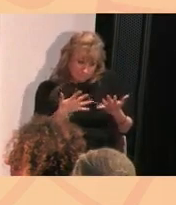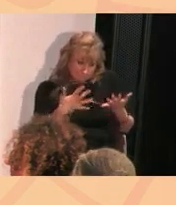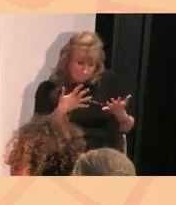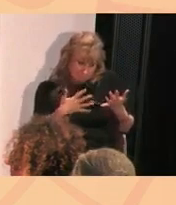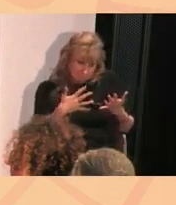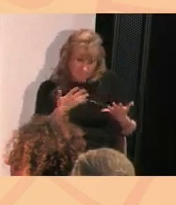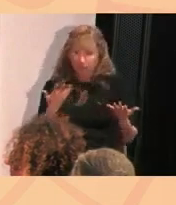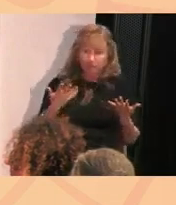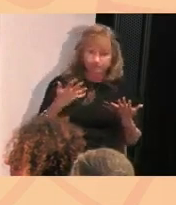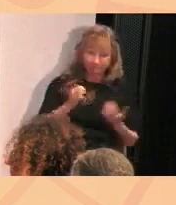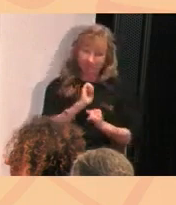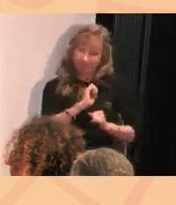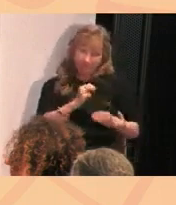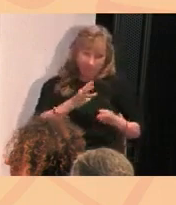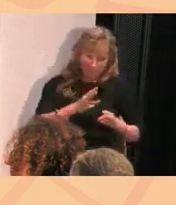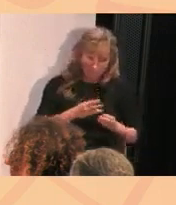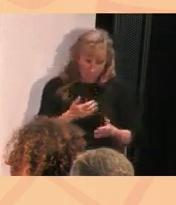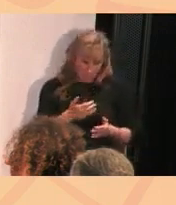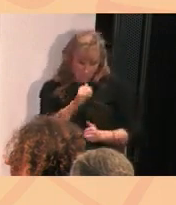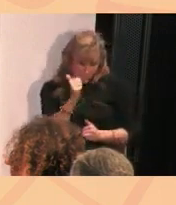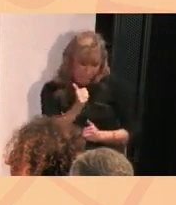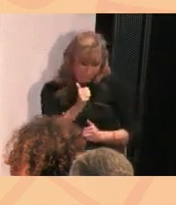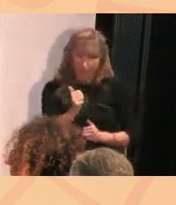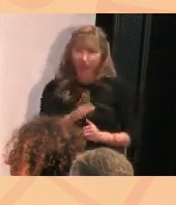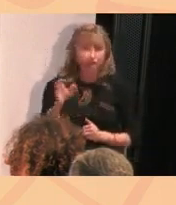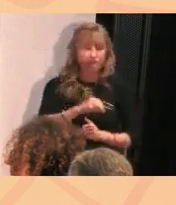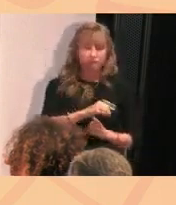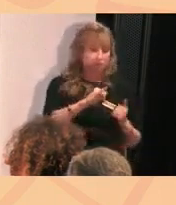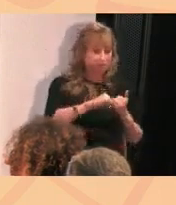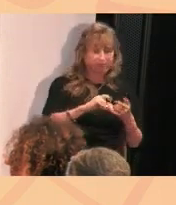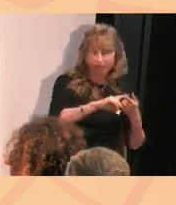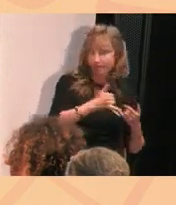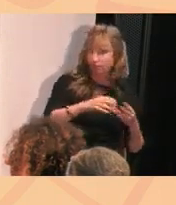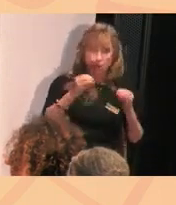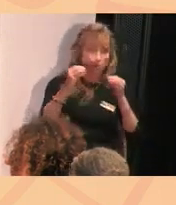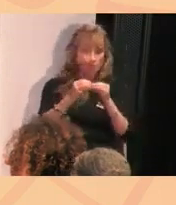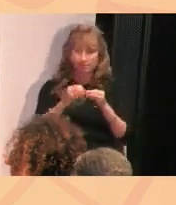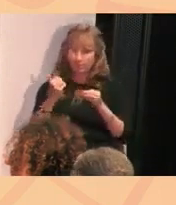And mainly concentrated on very traditional living Aboriginal people.